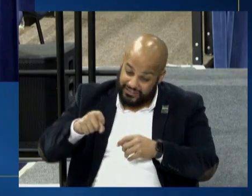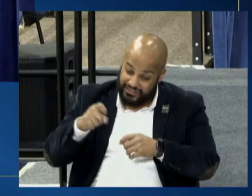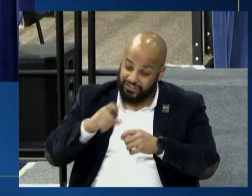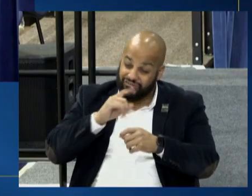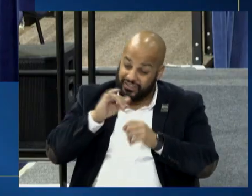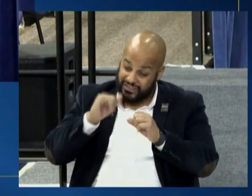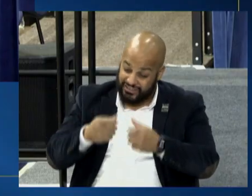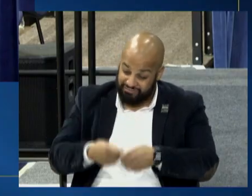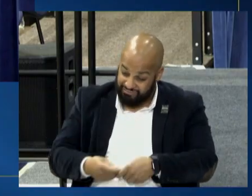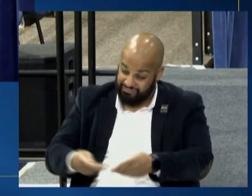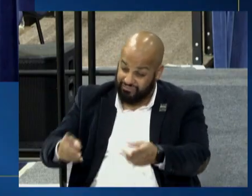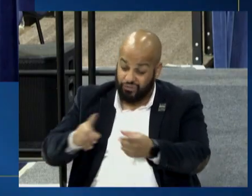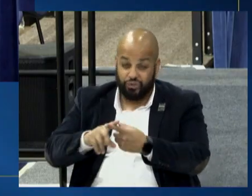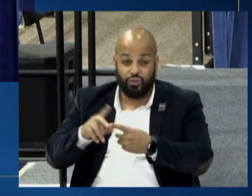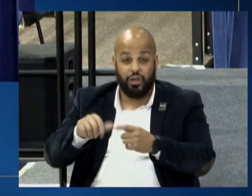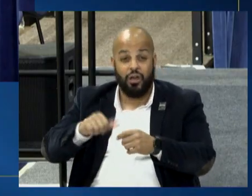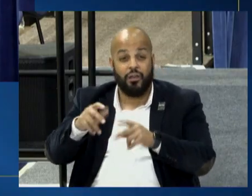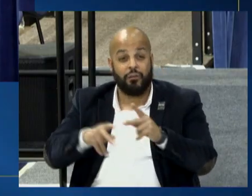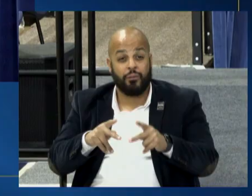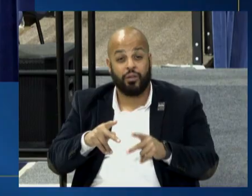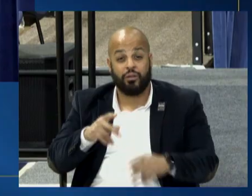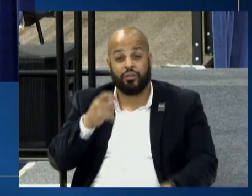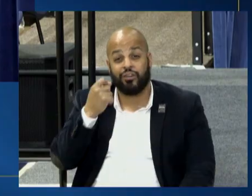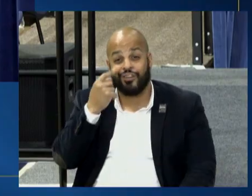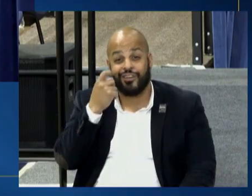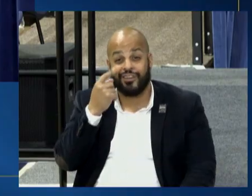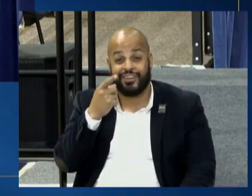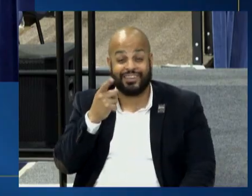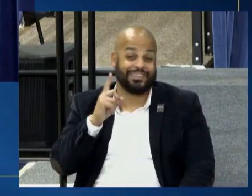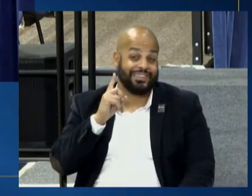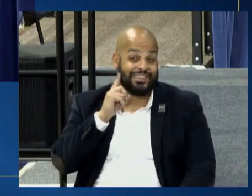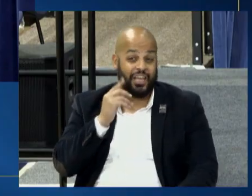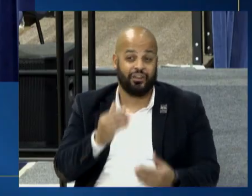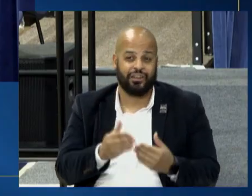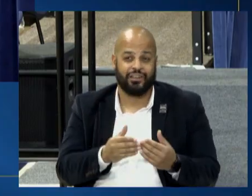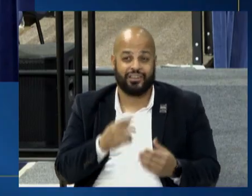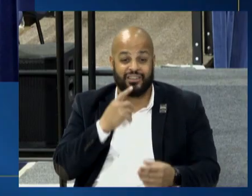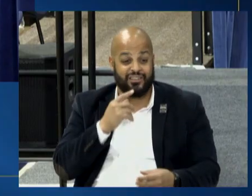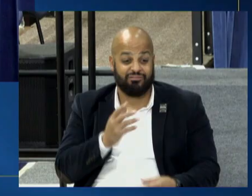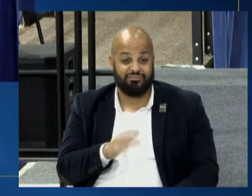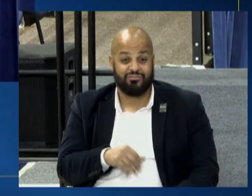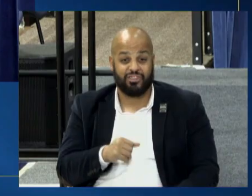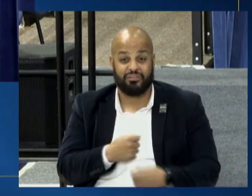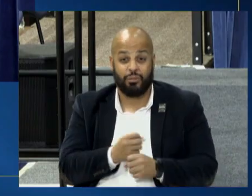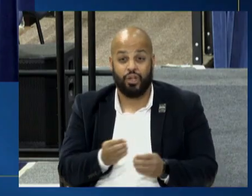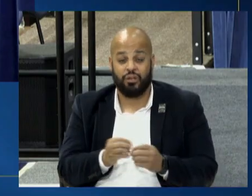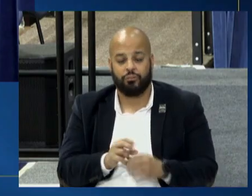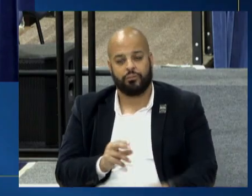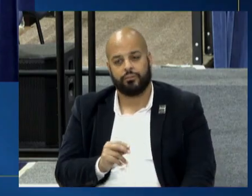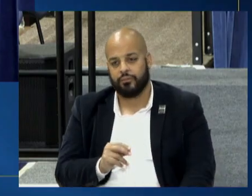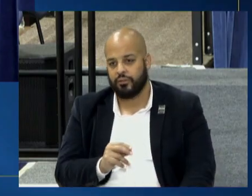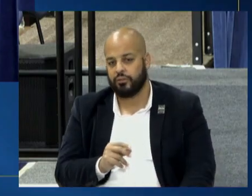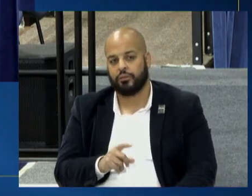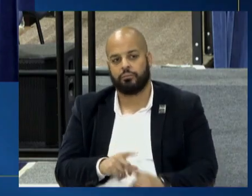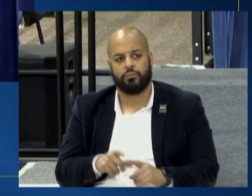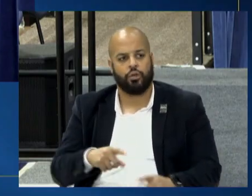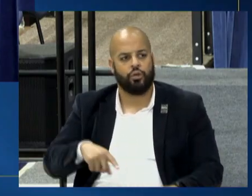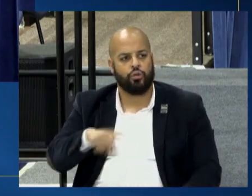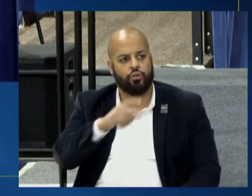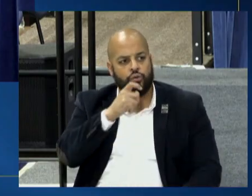You know, when we talk about this, it sounds very easy. And people are like, "Oh, you just make more of it." And those of you who have ever been in an experience where you see